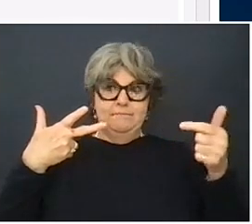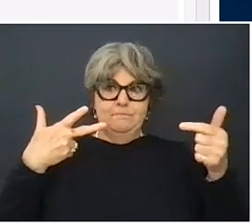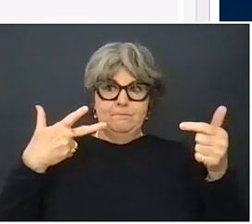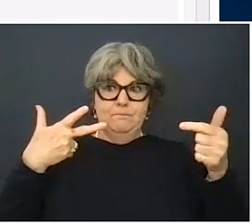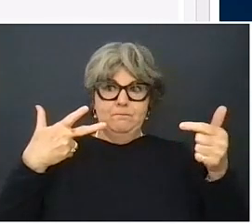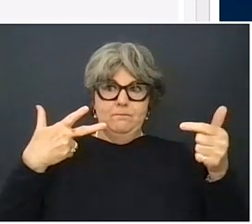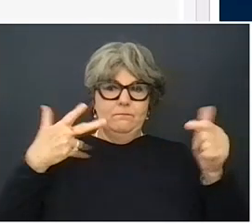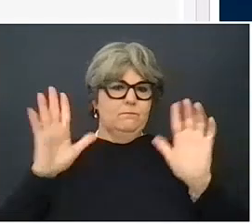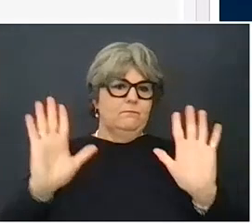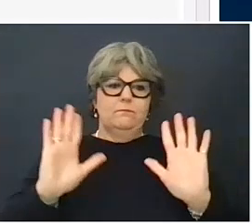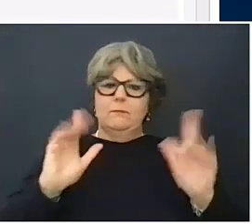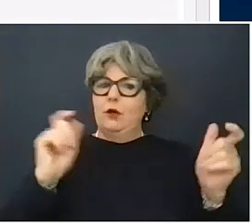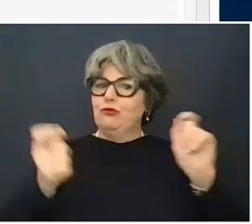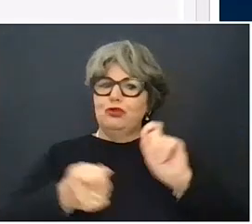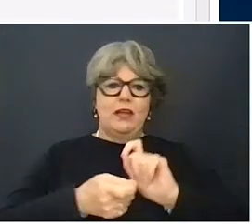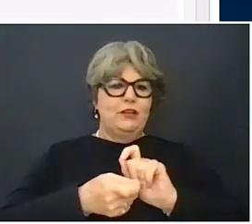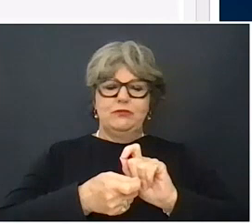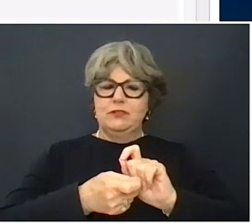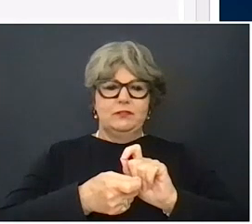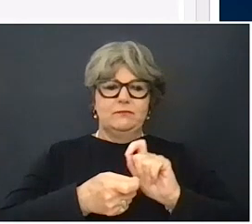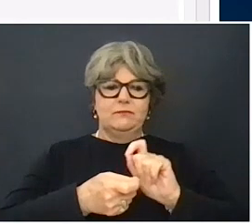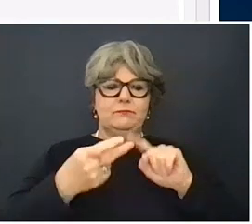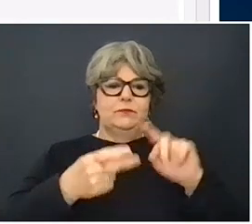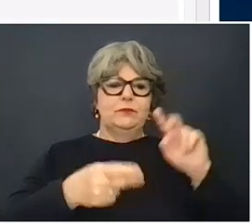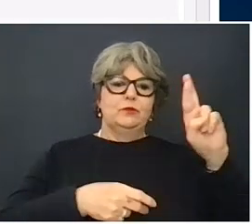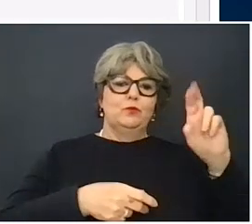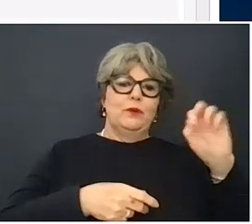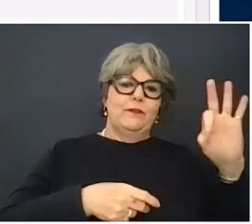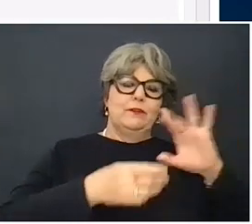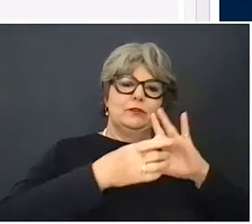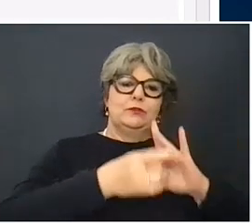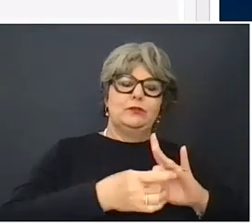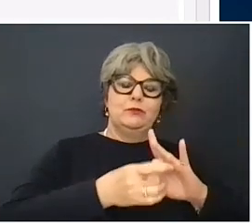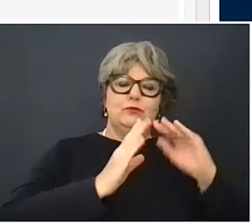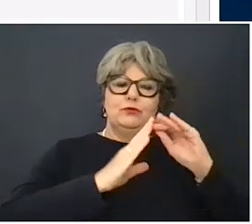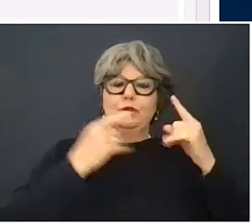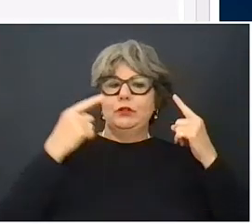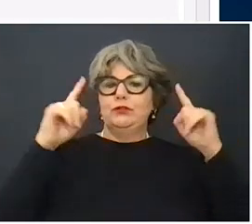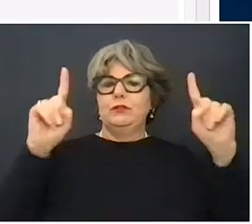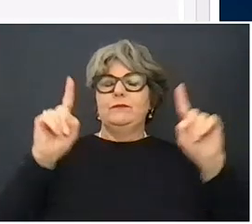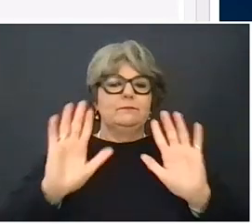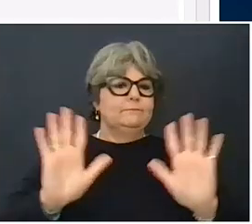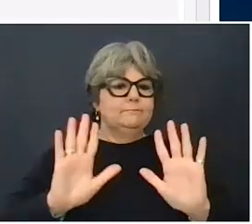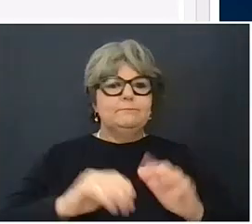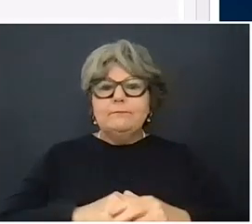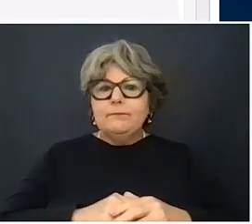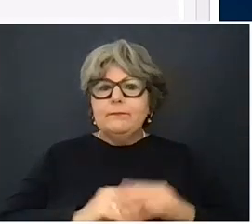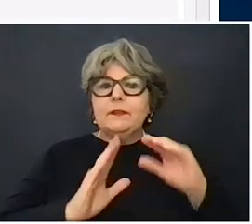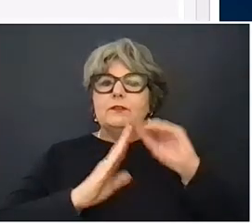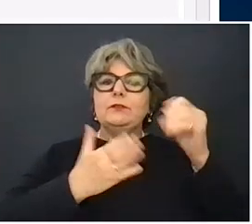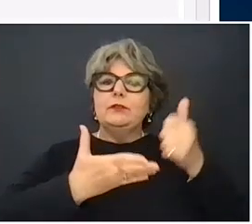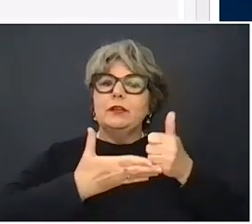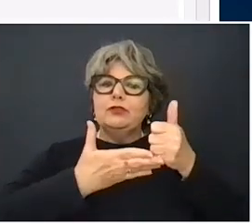We just made some reference to some student achievement provisions, excuse me, student assistance provisions, here.